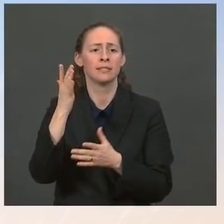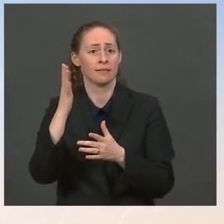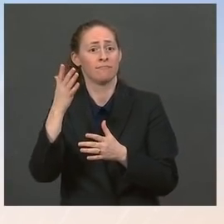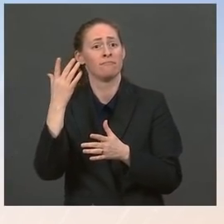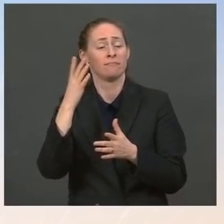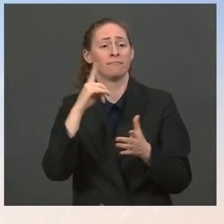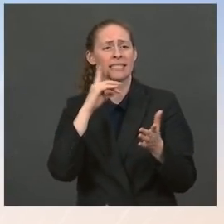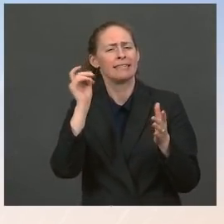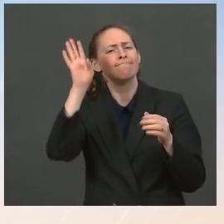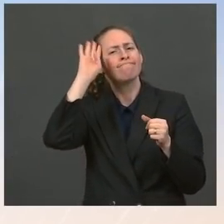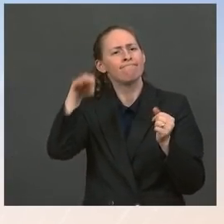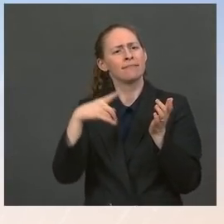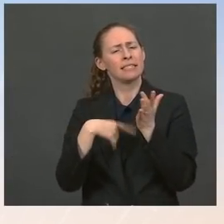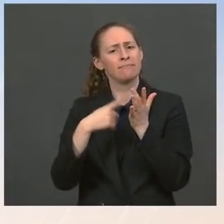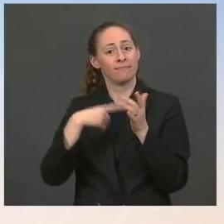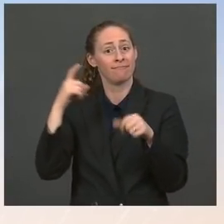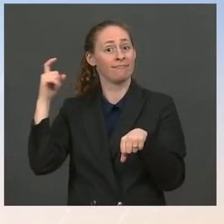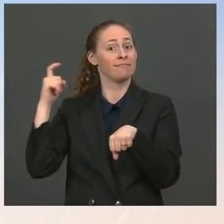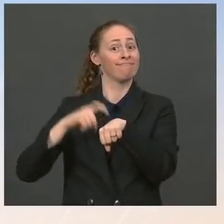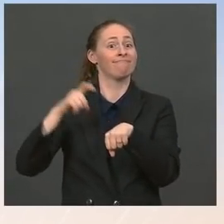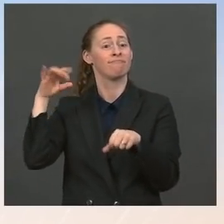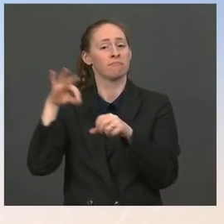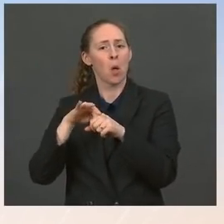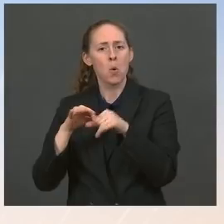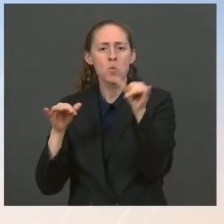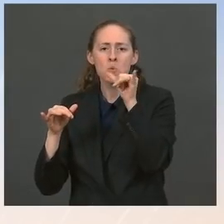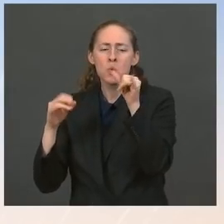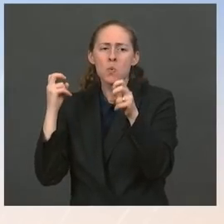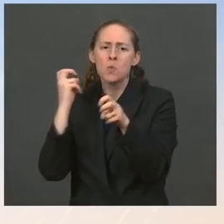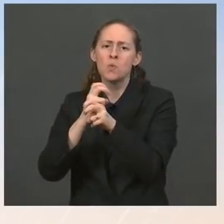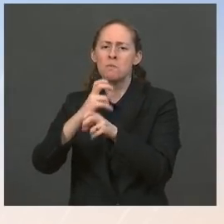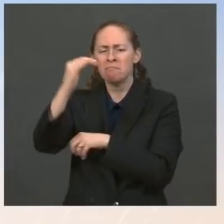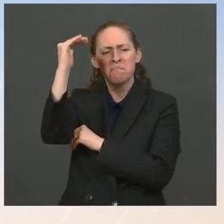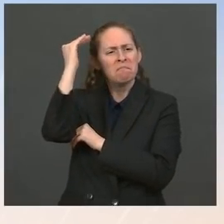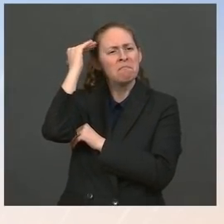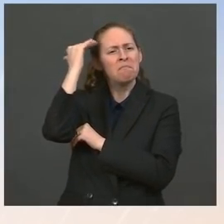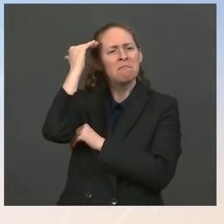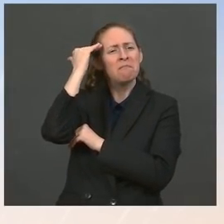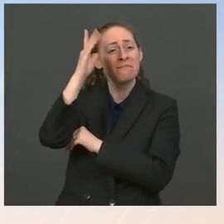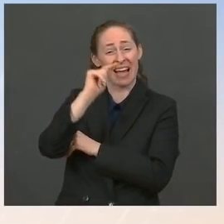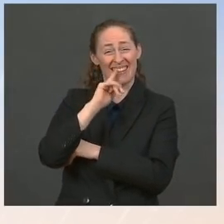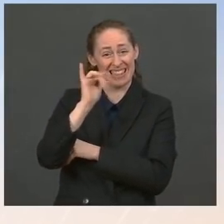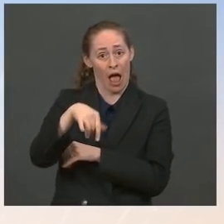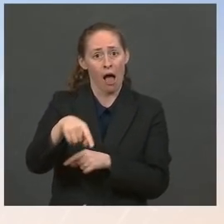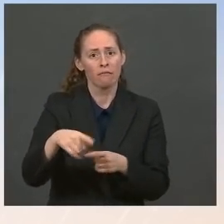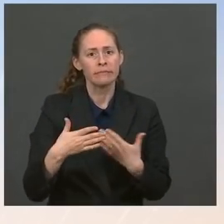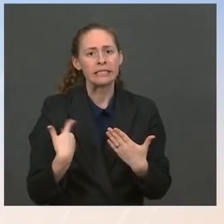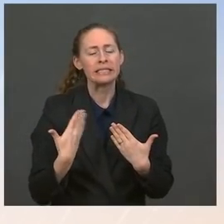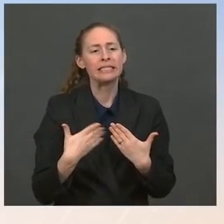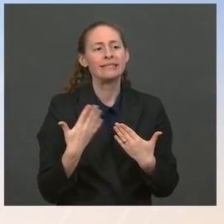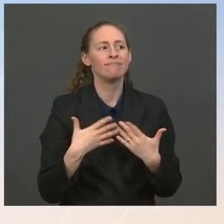To me, these provisions were, rightly, so popular that the only thing that was tough was for some Republicans